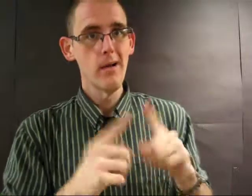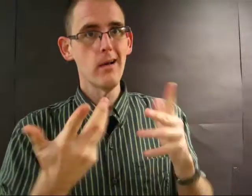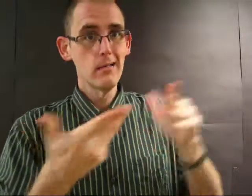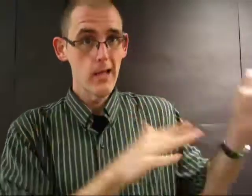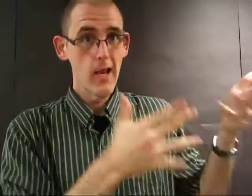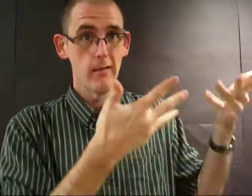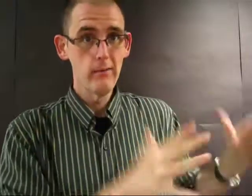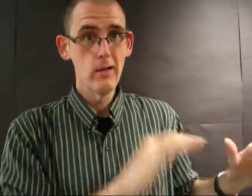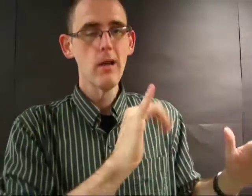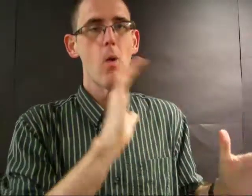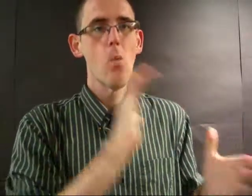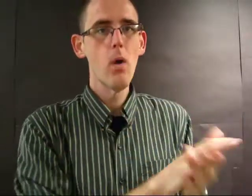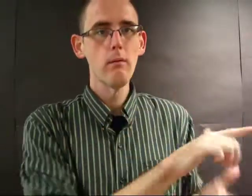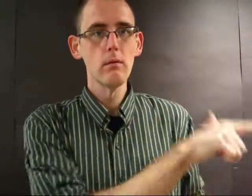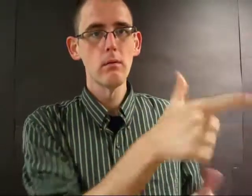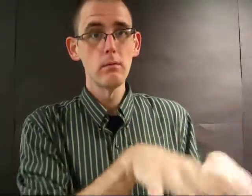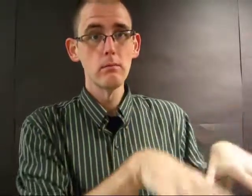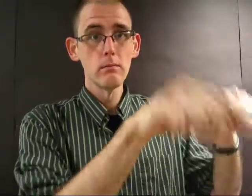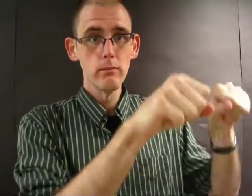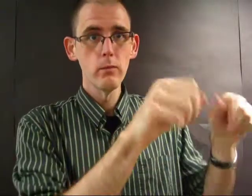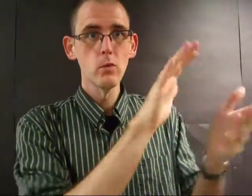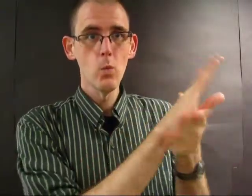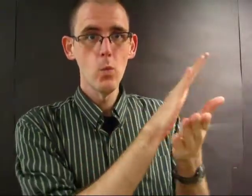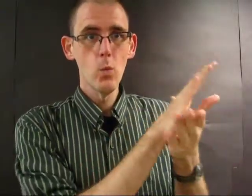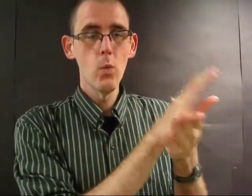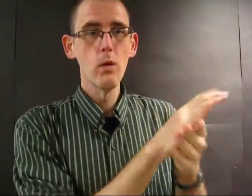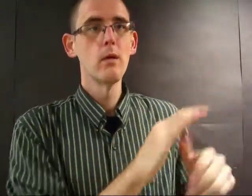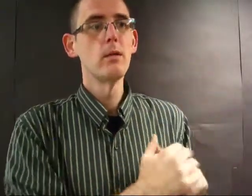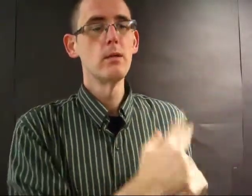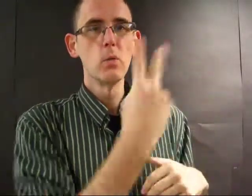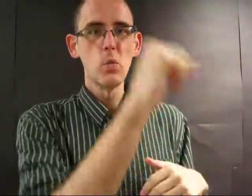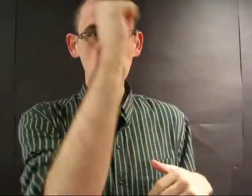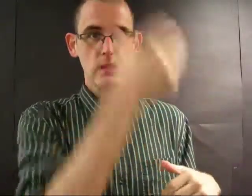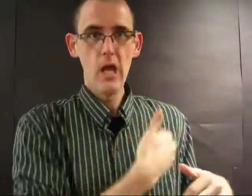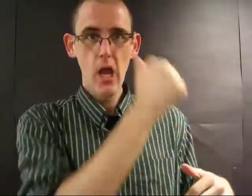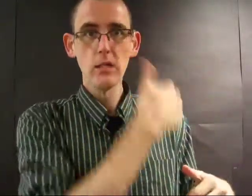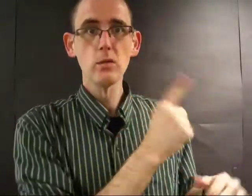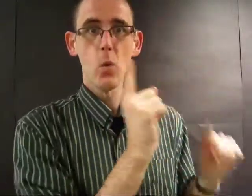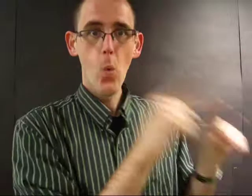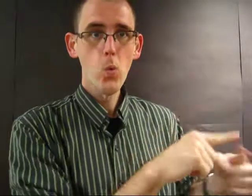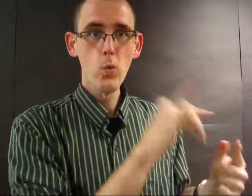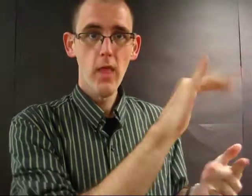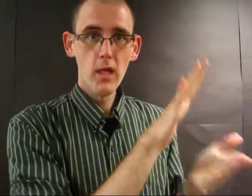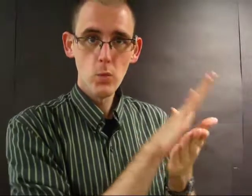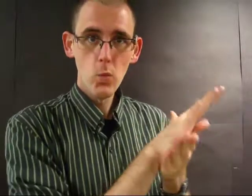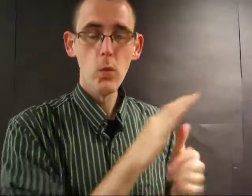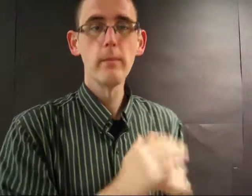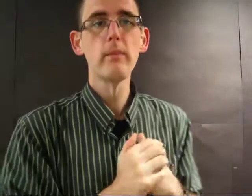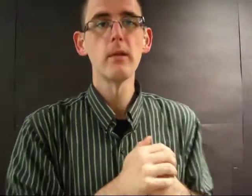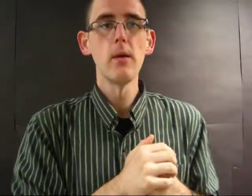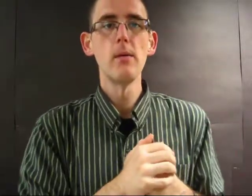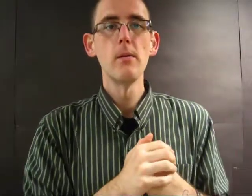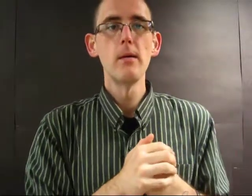so his wife takes over the tennis academy, and two of their sons attend.